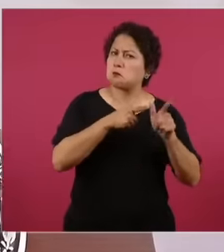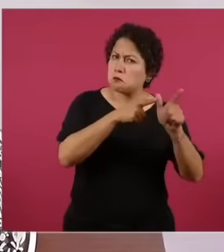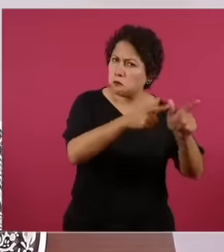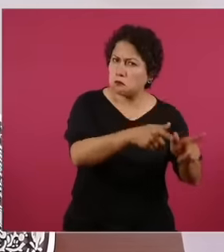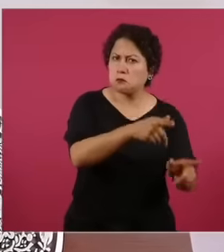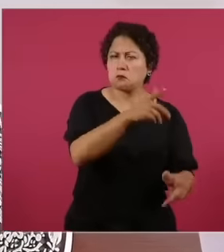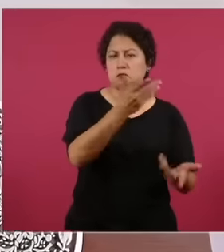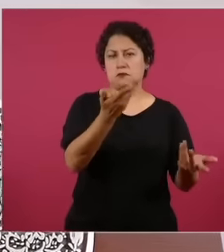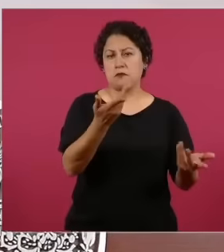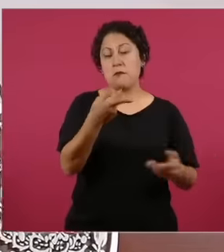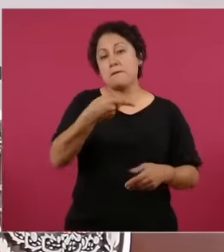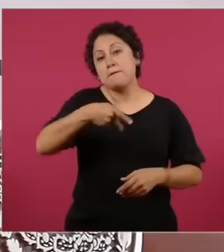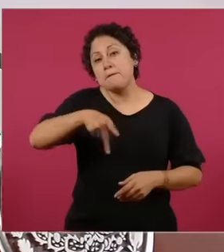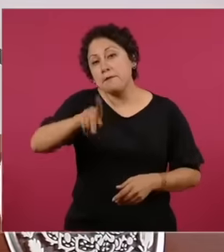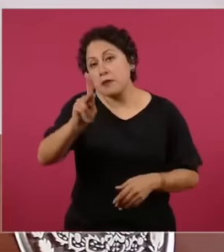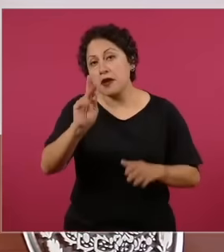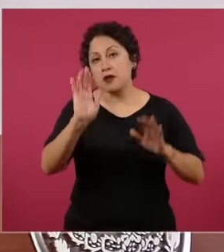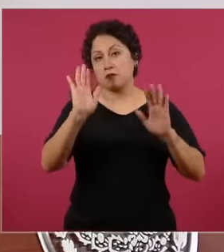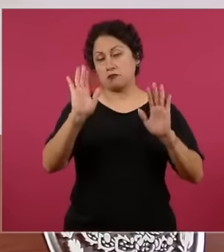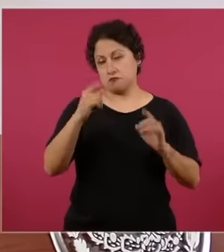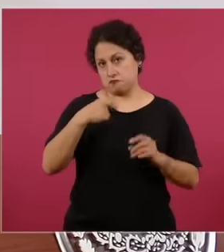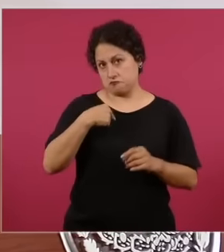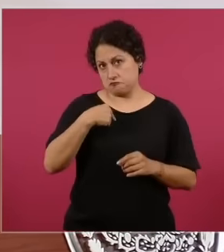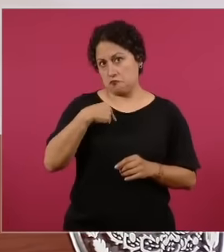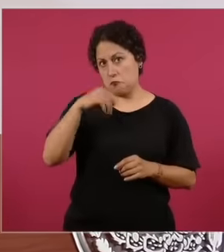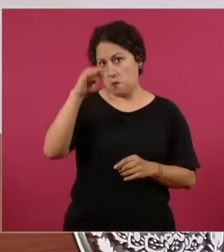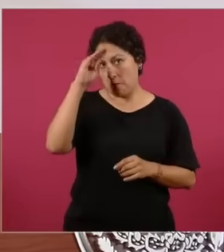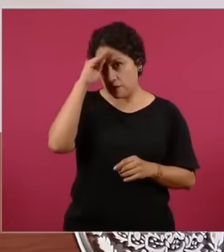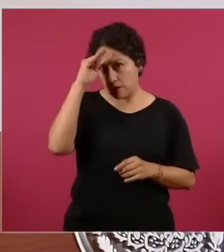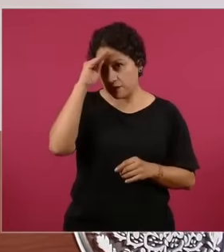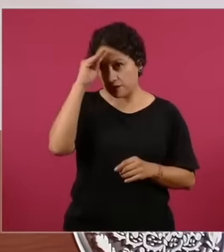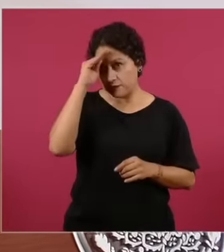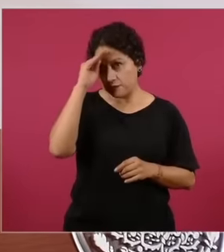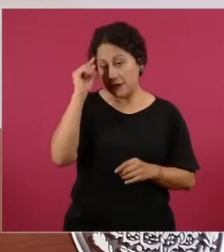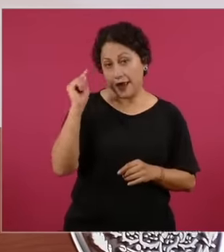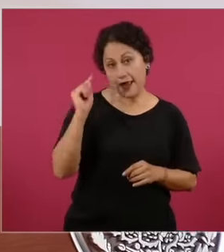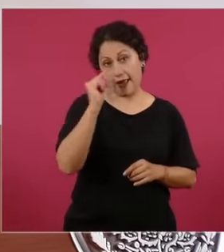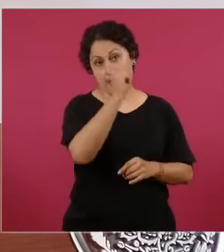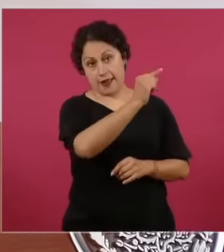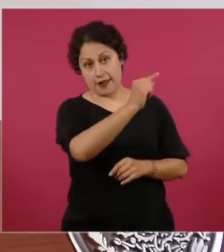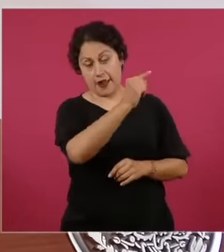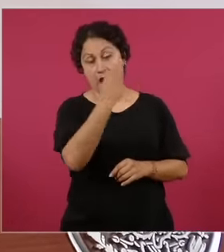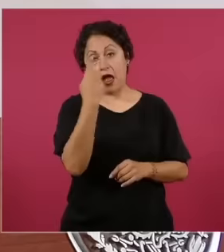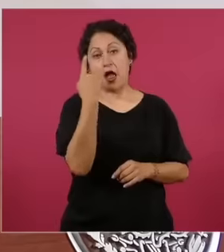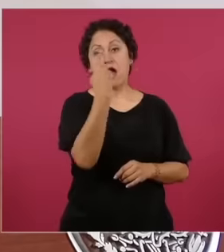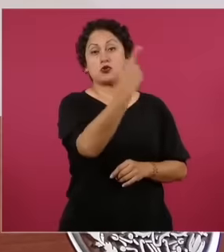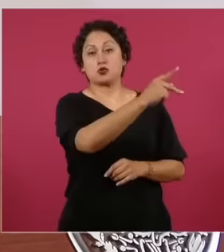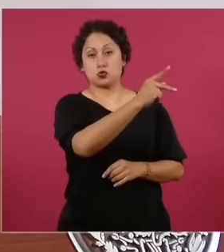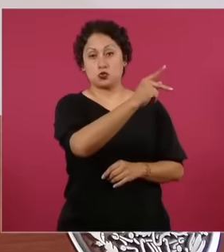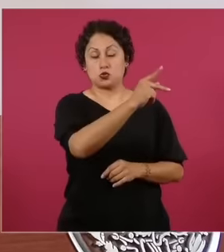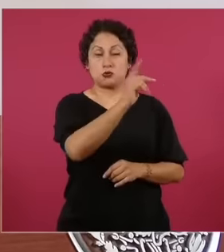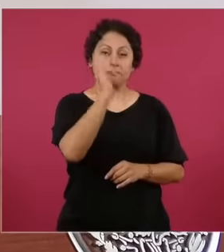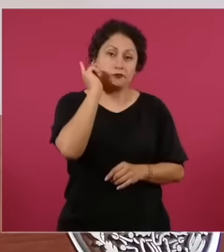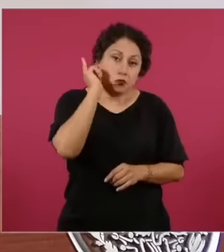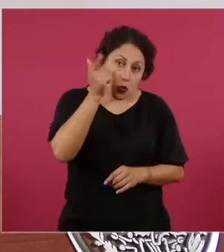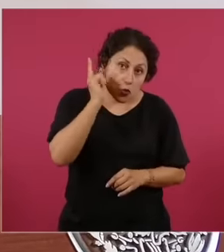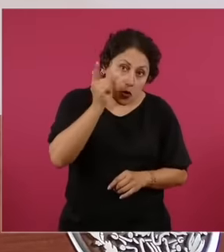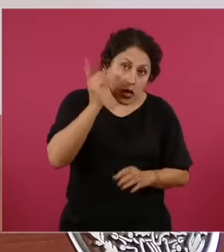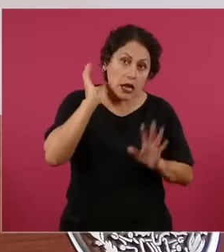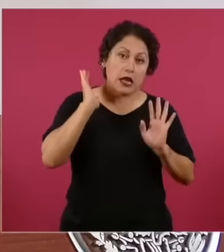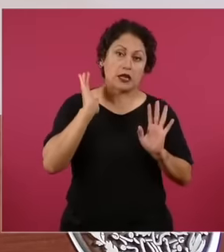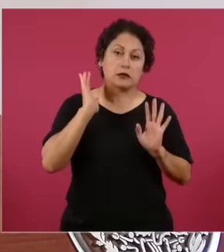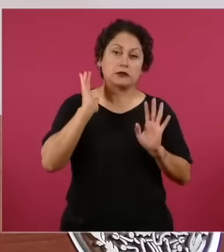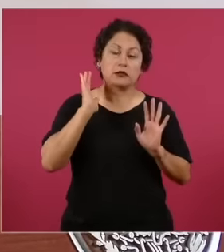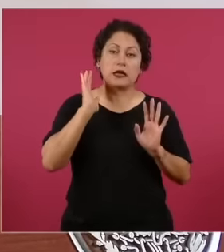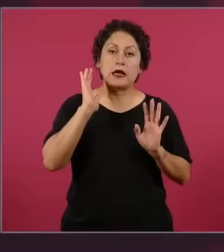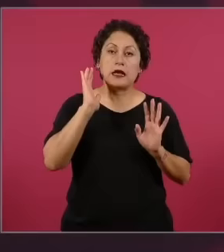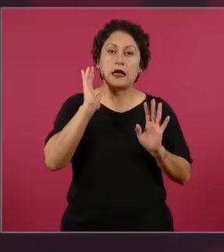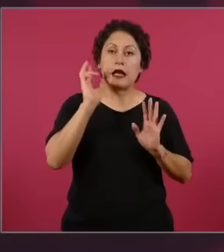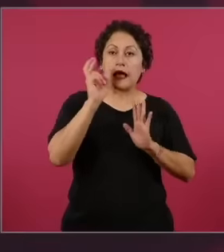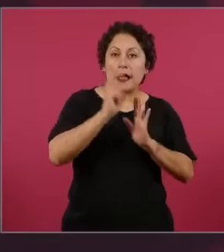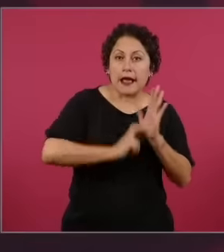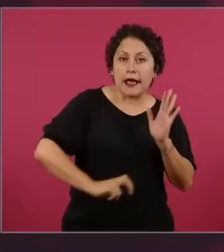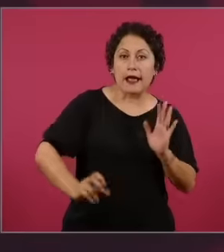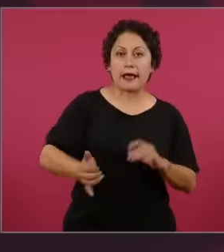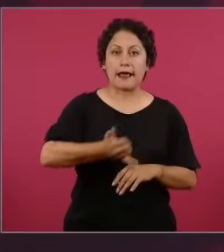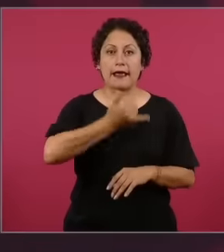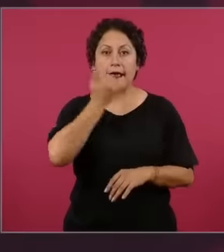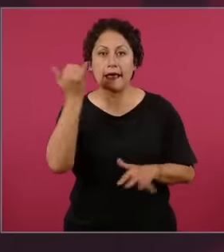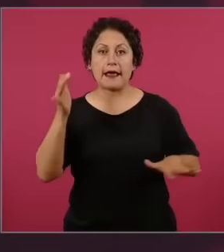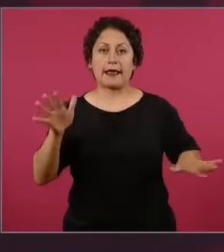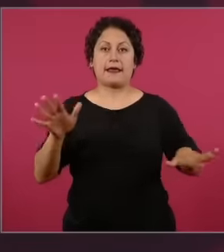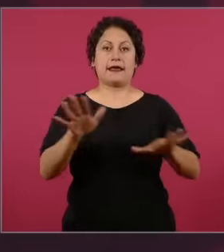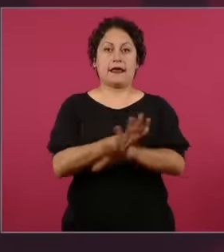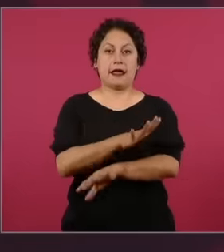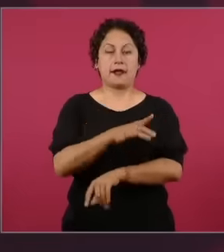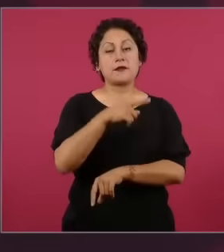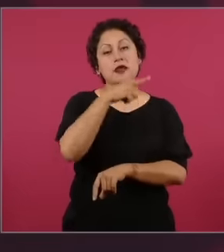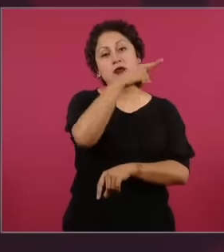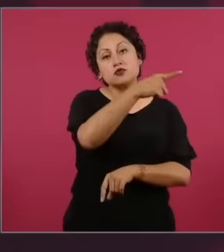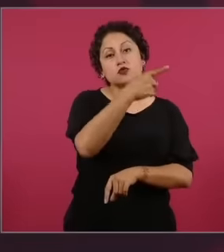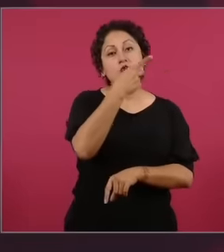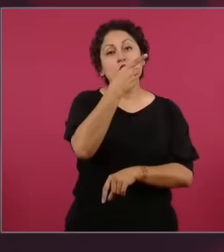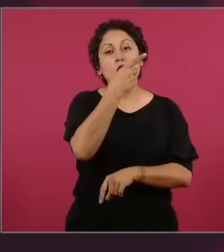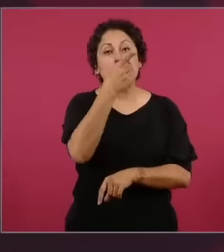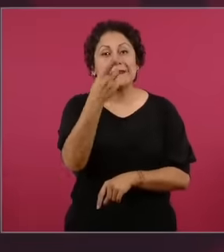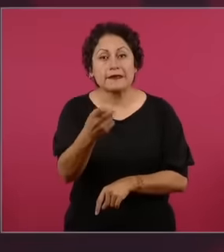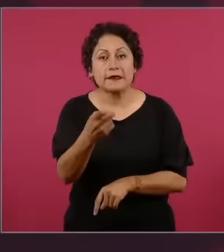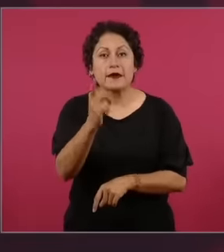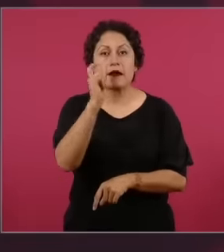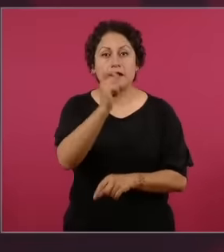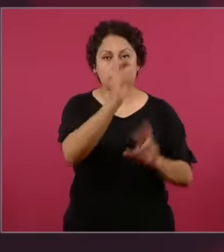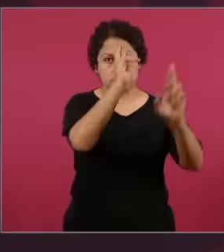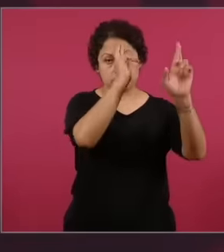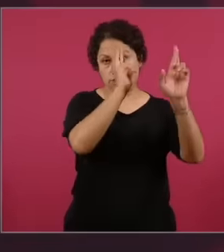them that they are going to be respectful